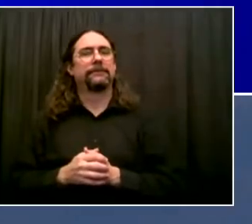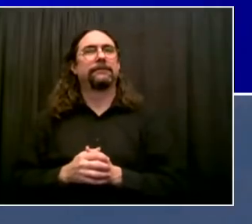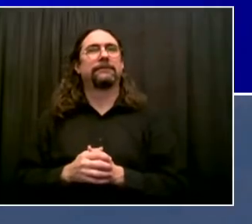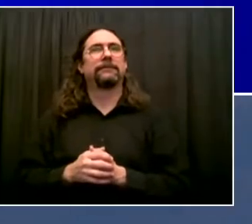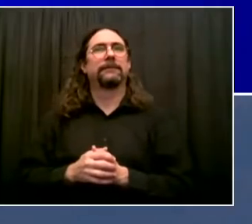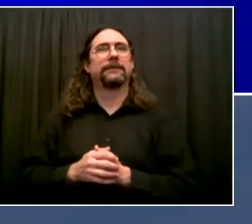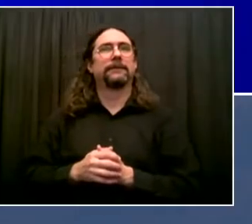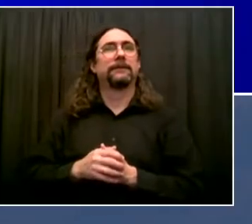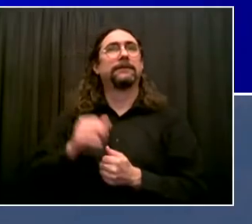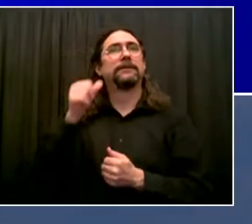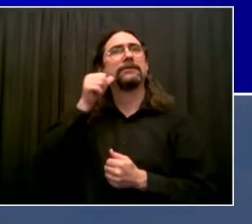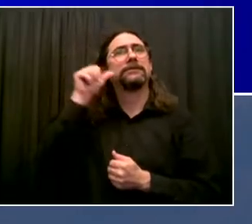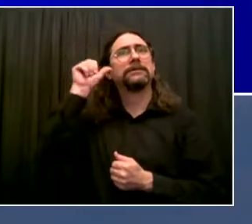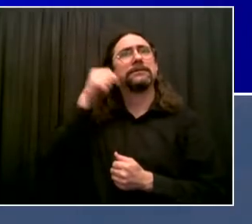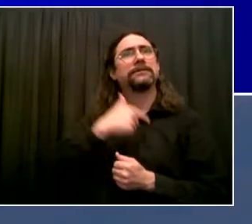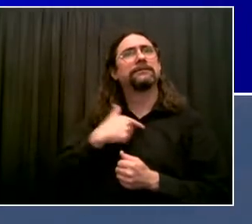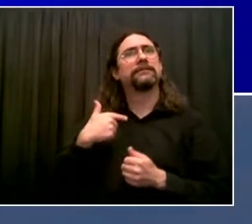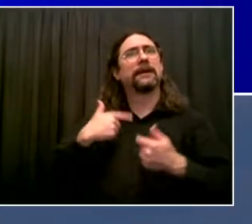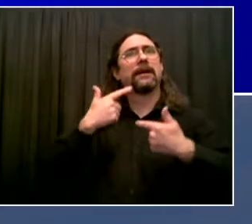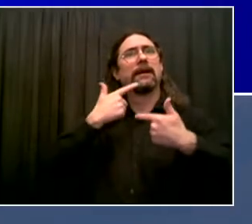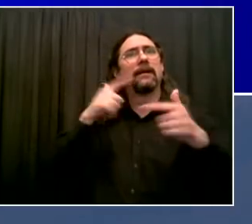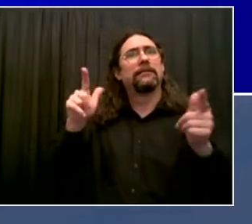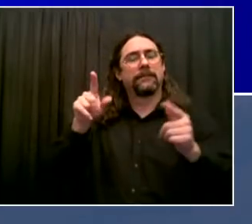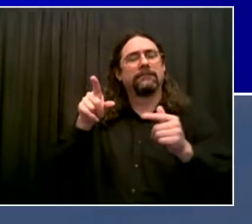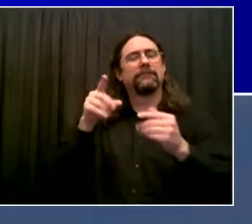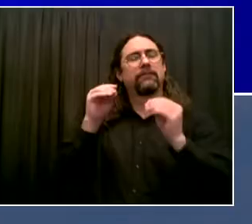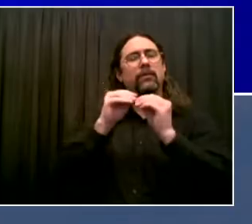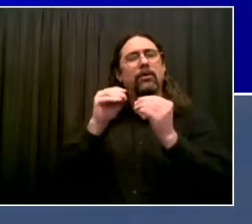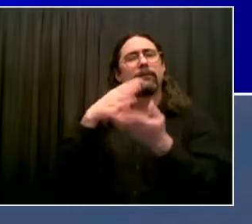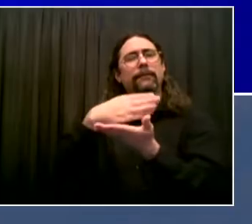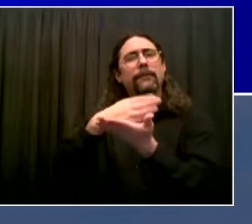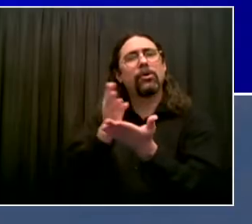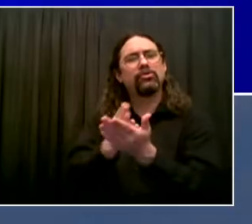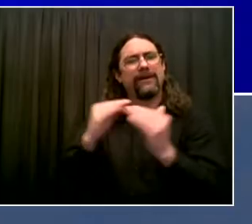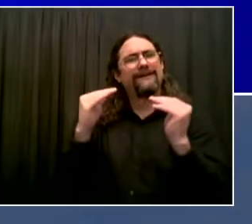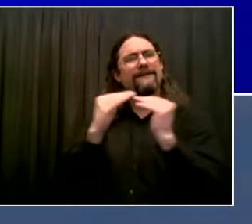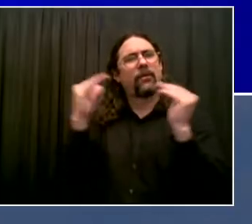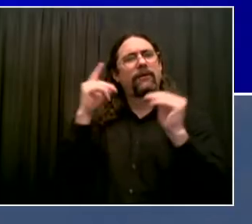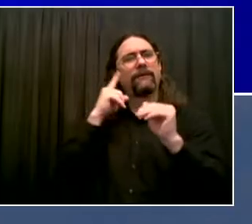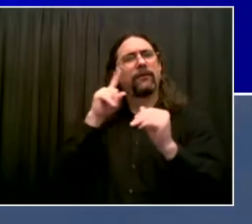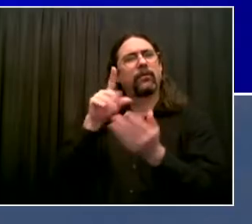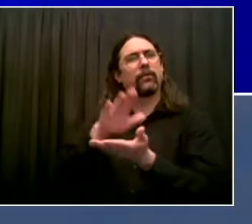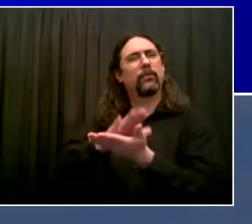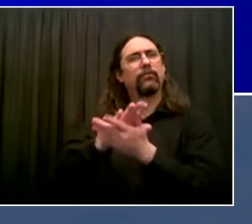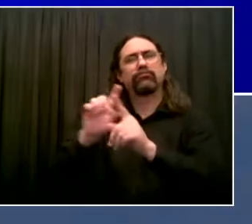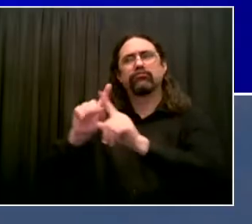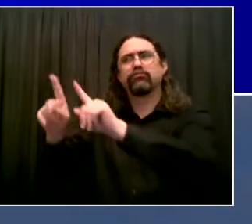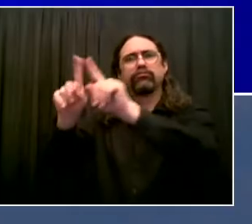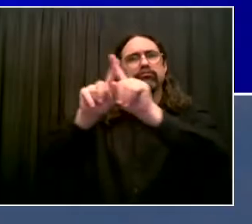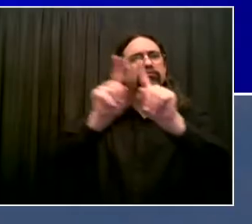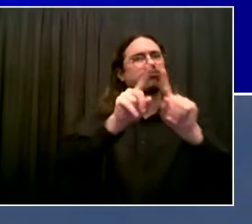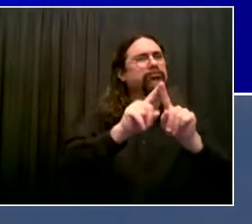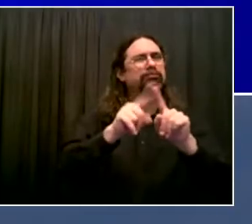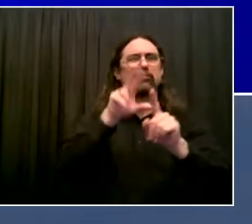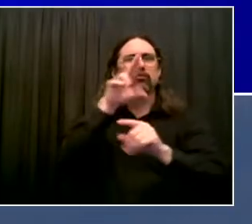MY,AN MANY, MANY OTHER COMMUNITY INVESTMENTS ARE HAPPENGNI SUCH AS YESTERDAY WE TALKED ABOUT FAIR STUDENT FUND ENERGY SCHOOLS